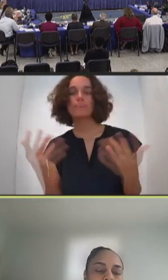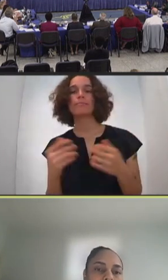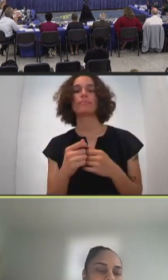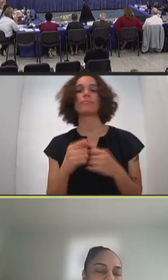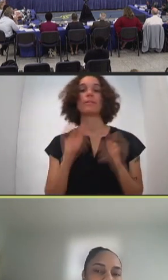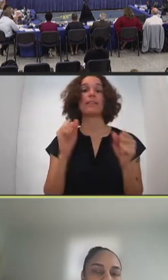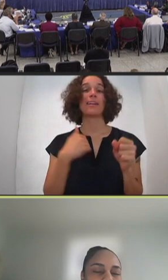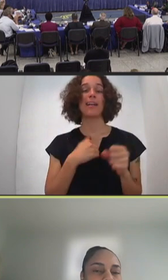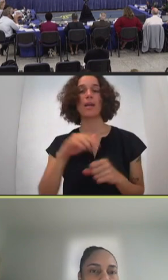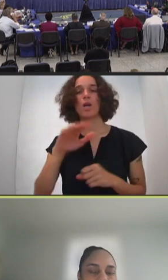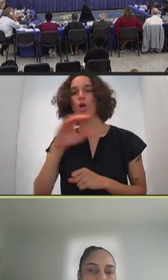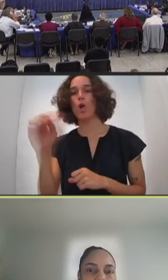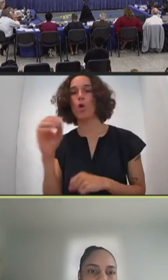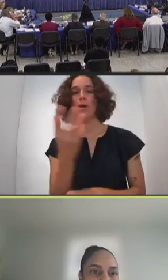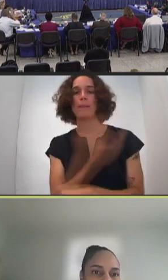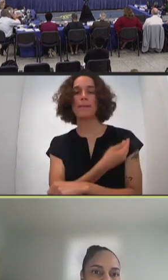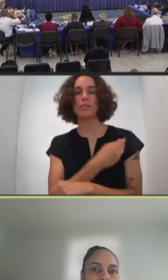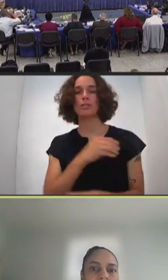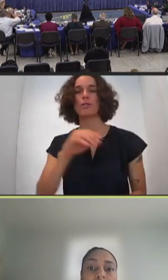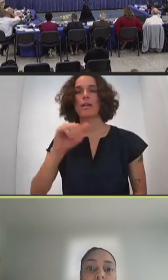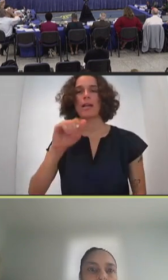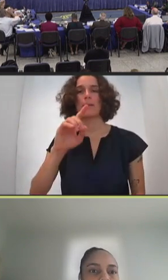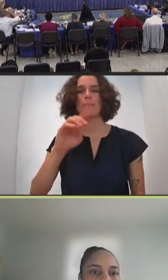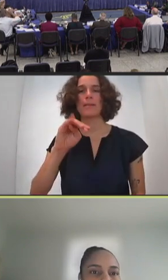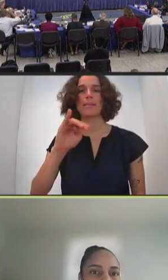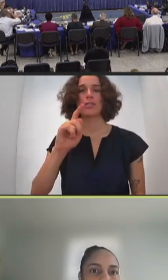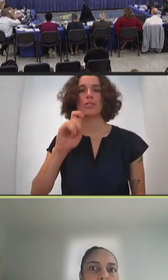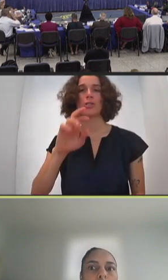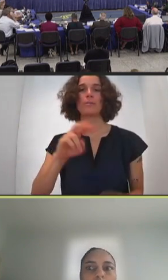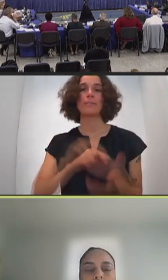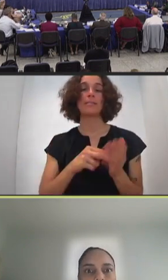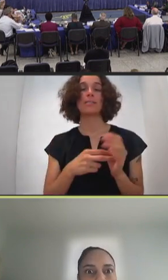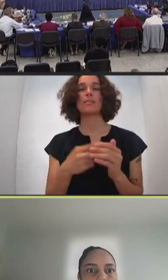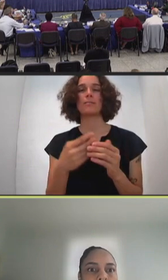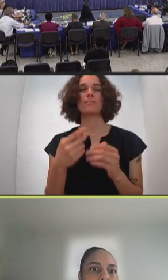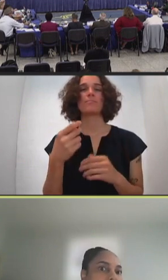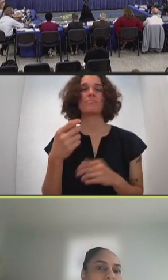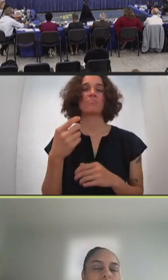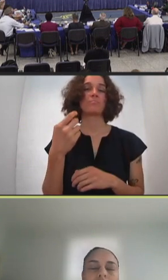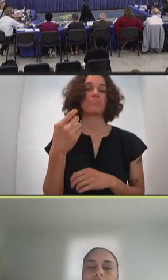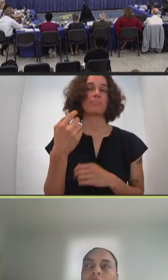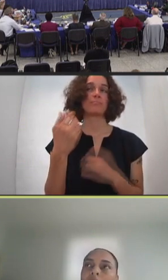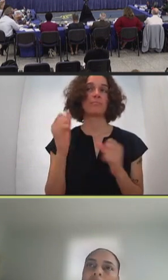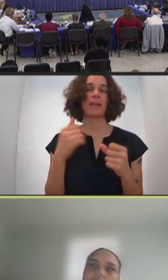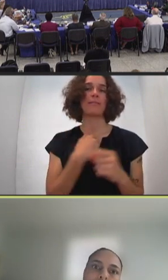right? Can I get more than one vaccine? Will this hurt? What will it do to my child?